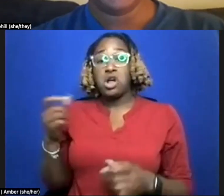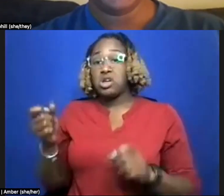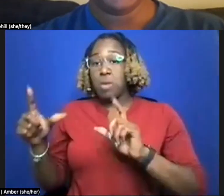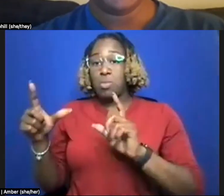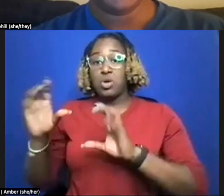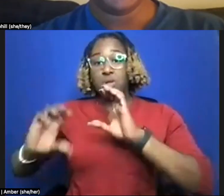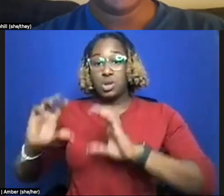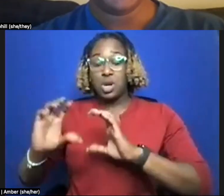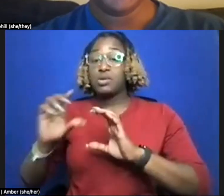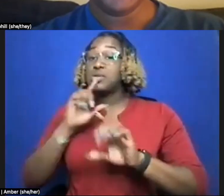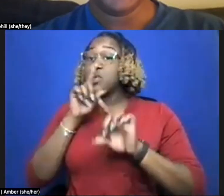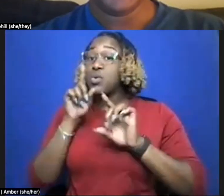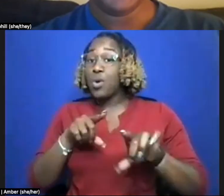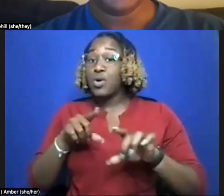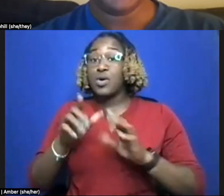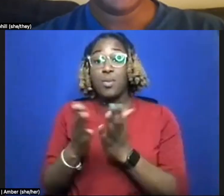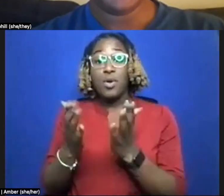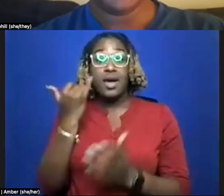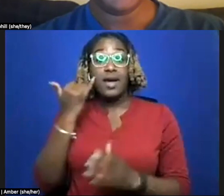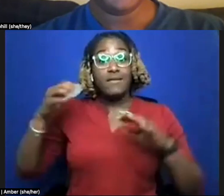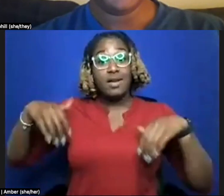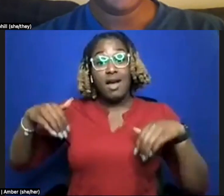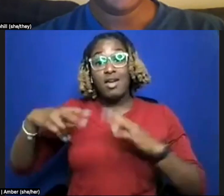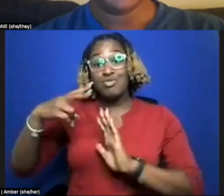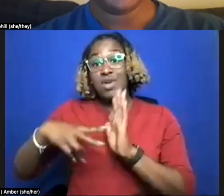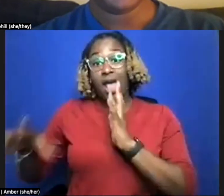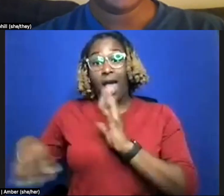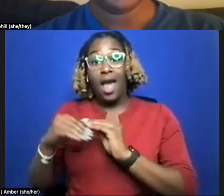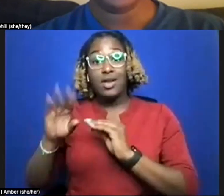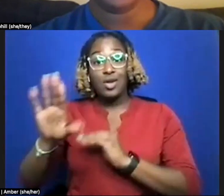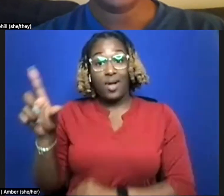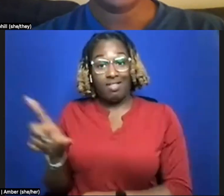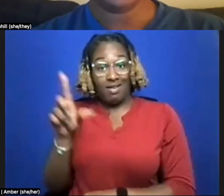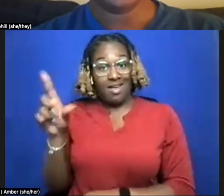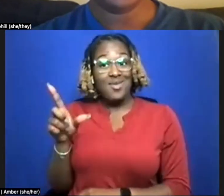those if you haven't read them yet. Get them in your library. Get them from your local bookstore,